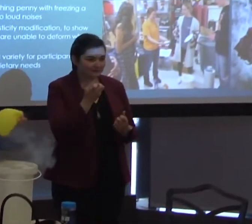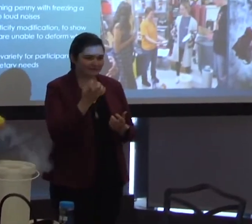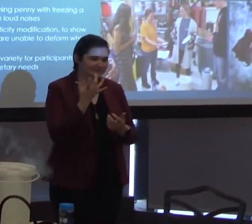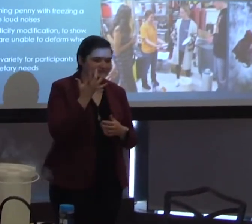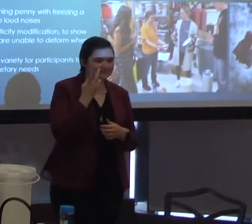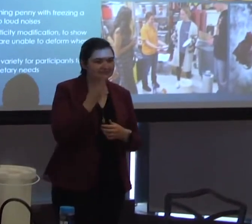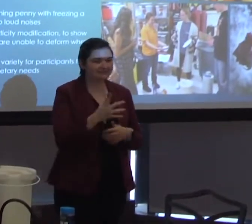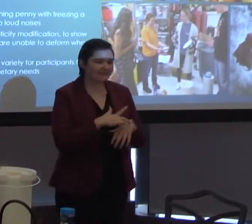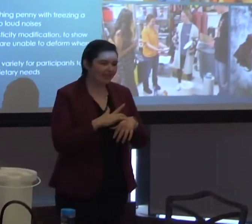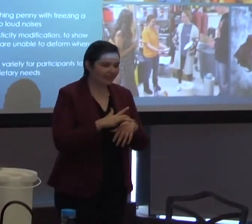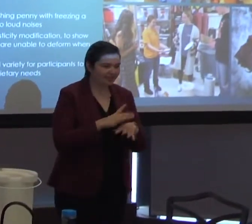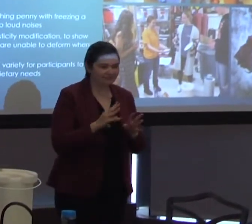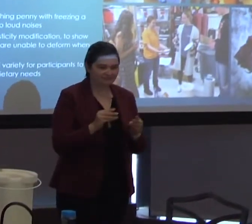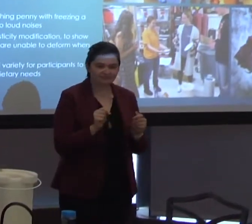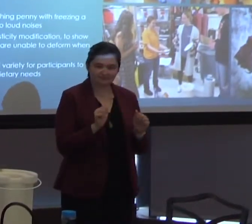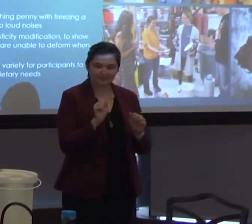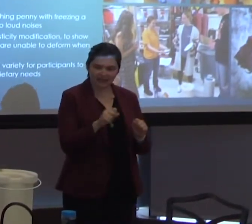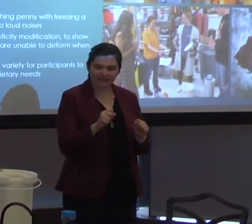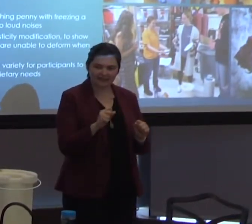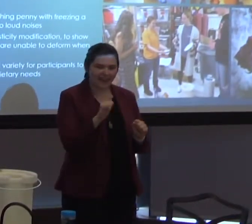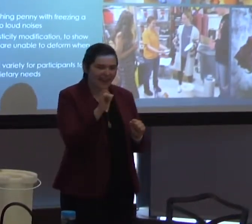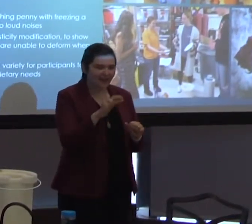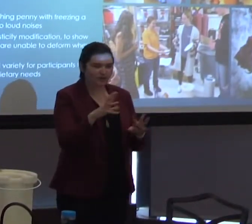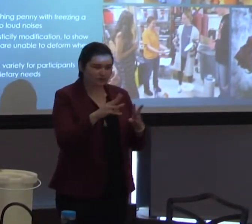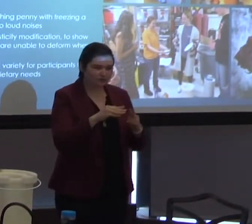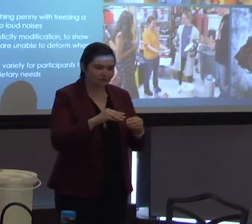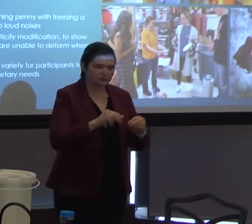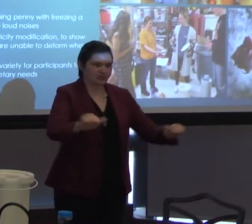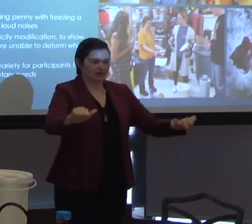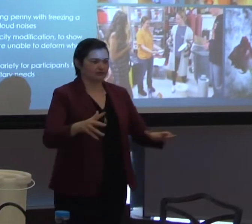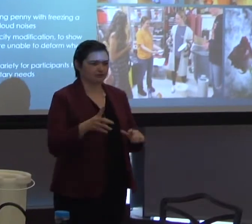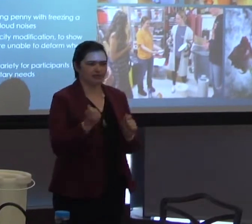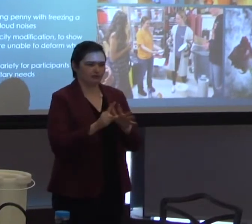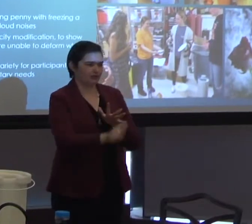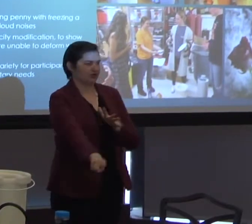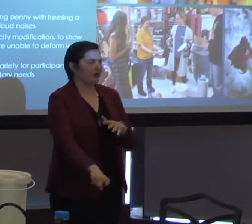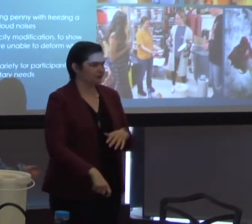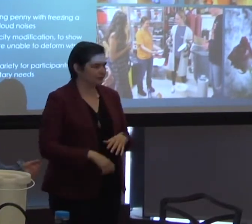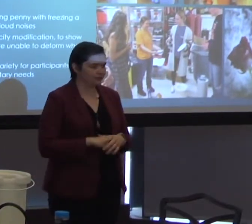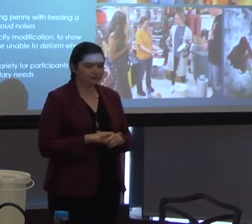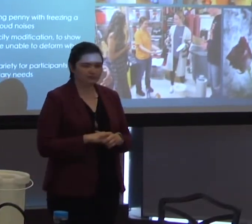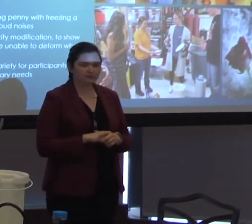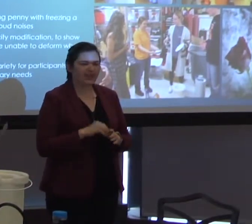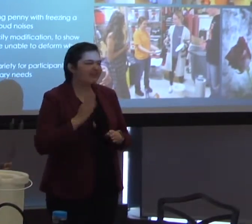And then you can, kind of, feel the air rushing in. And I'll be at the end, too,